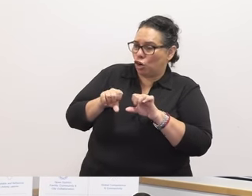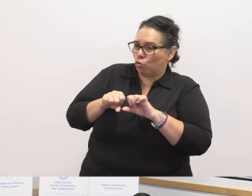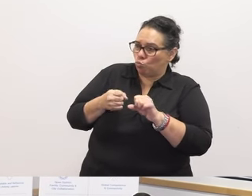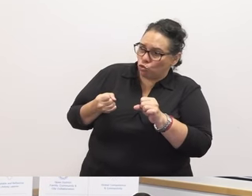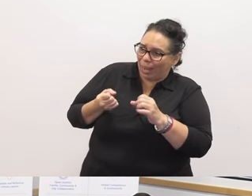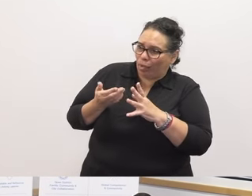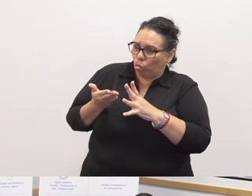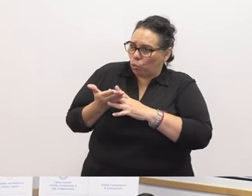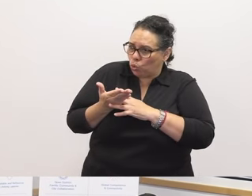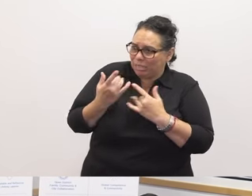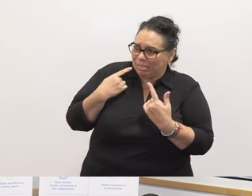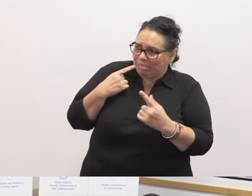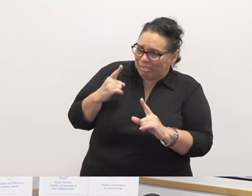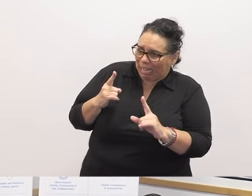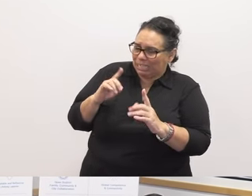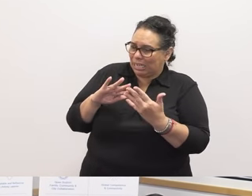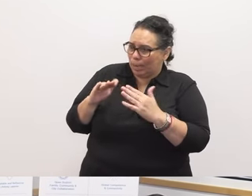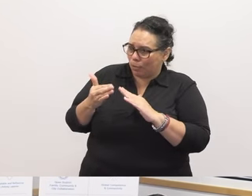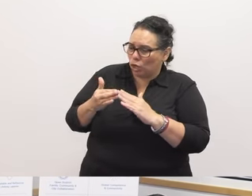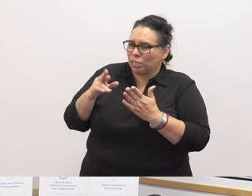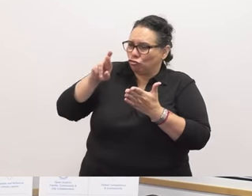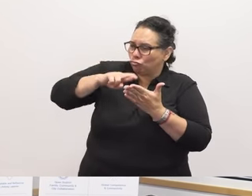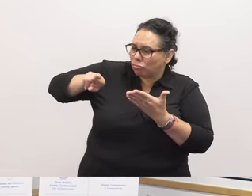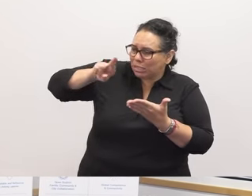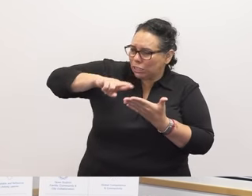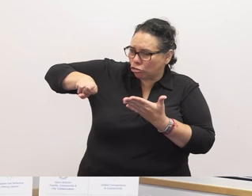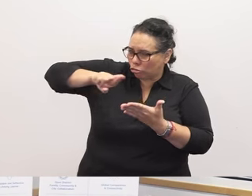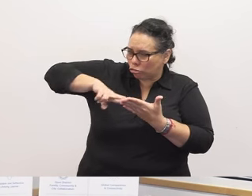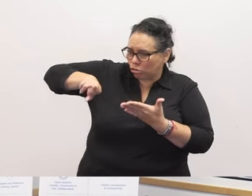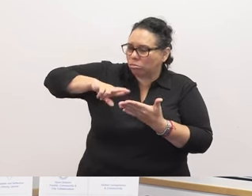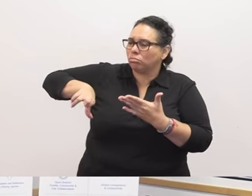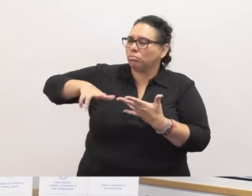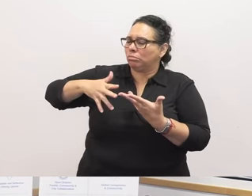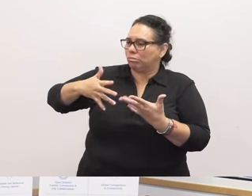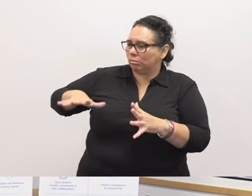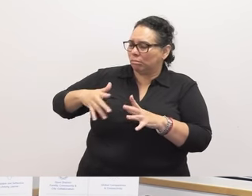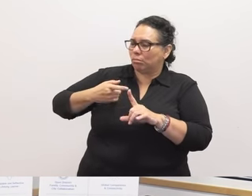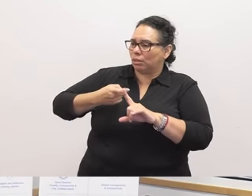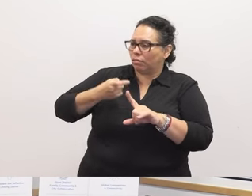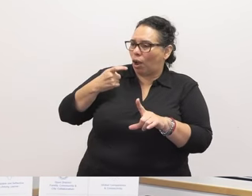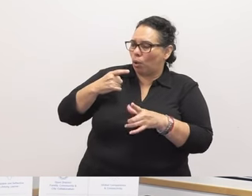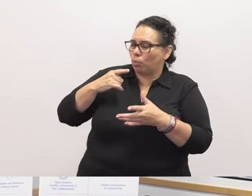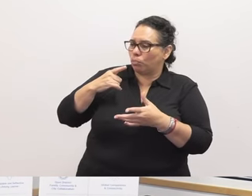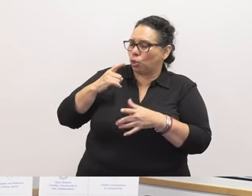is actually a research oriented community that comes out of the work of CORE Districts.